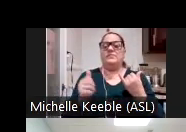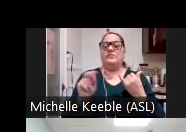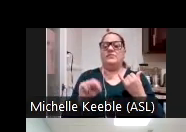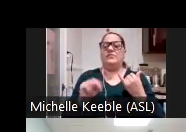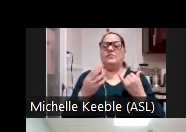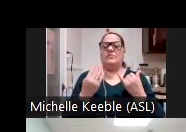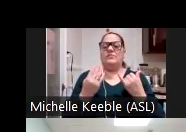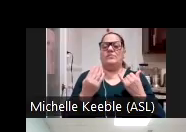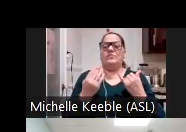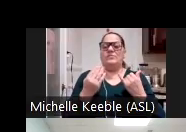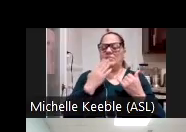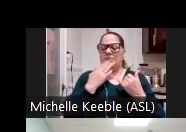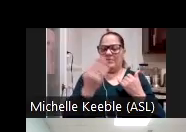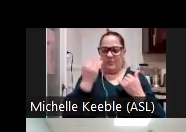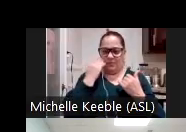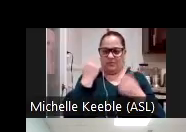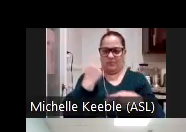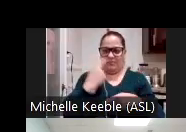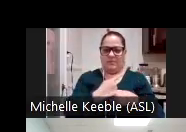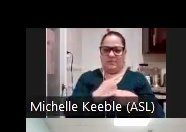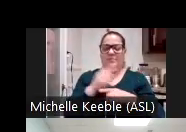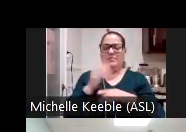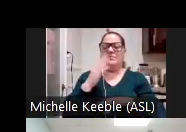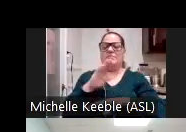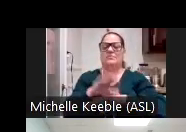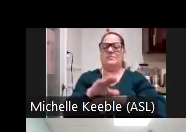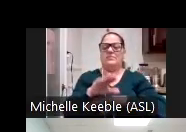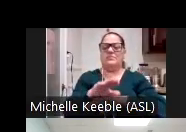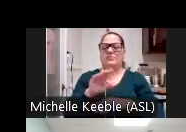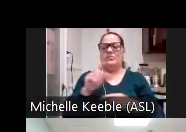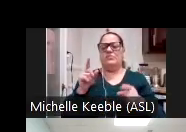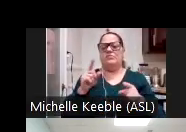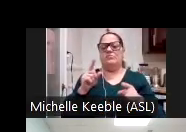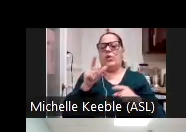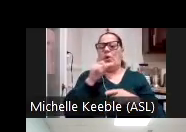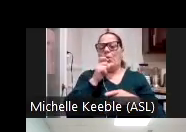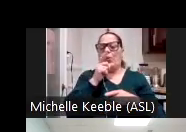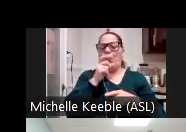to know what day it is. And this evening's presentation is on who was Henry Viscardi Jr.